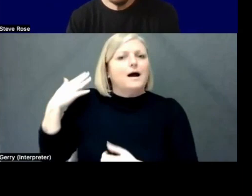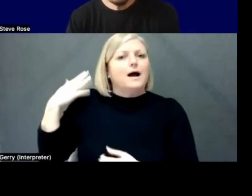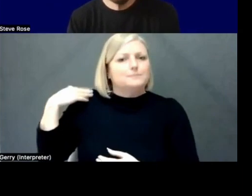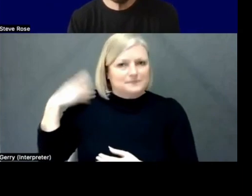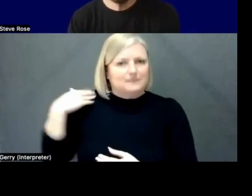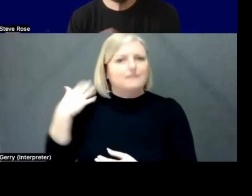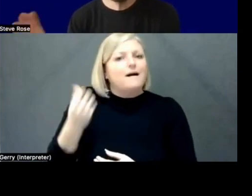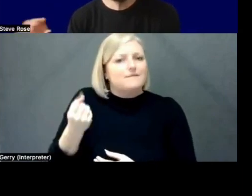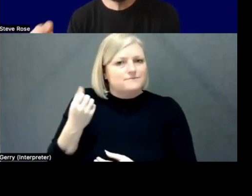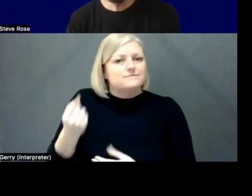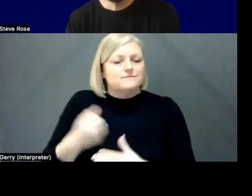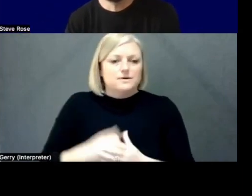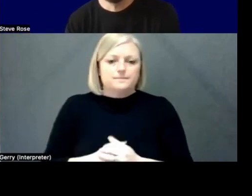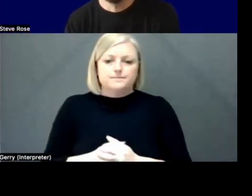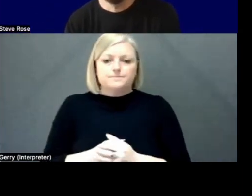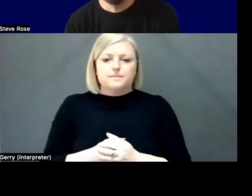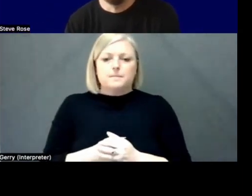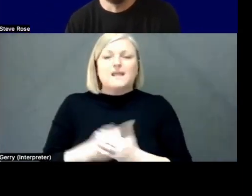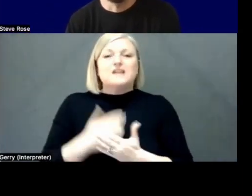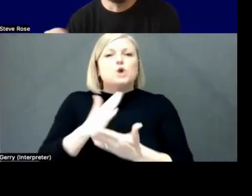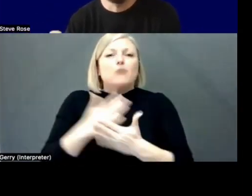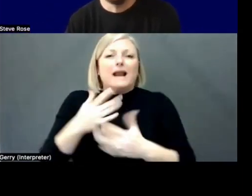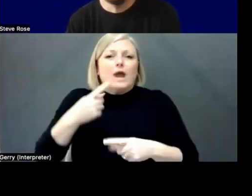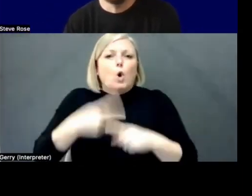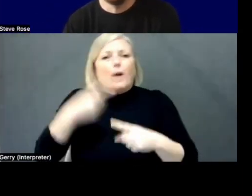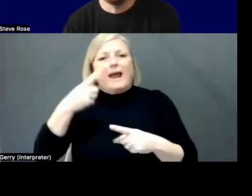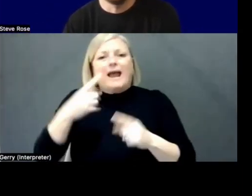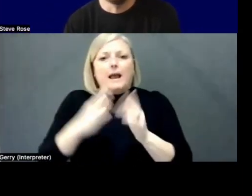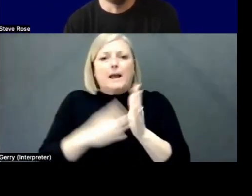They're quick social messages and quick ways of giving